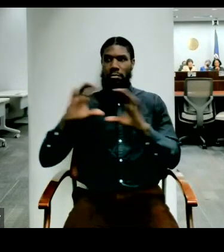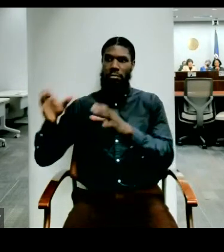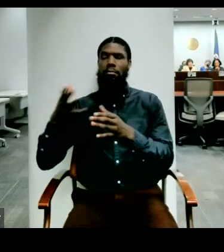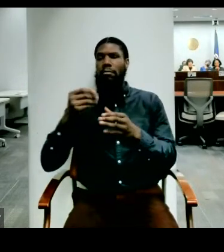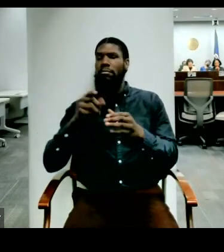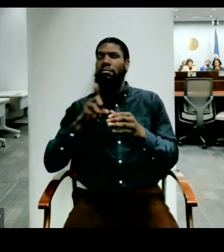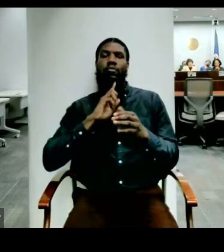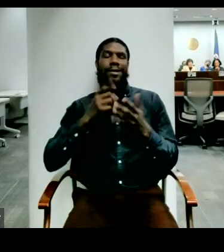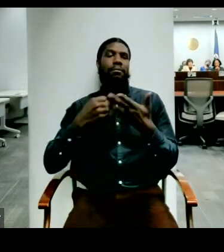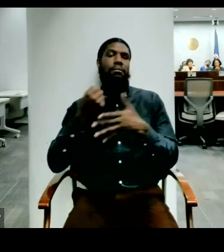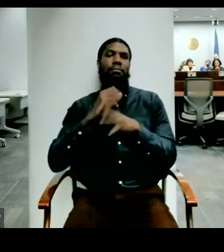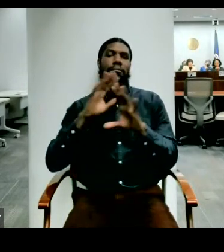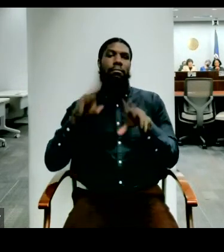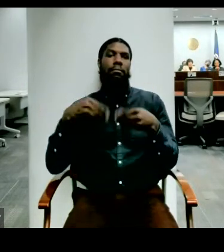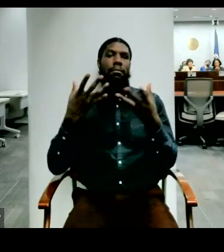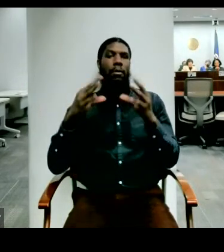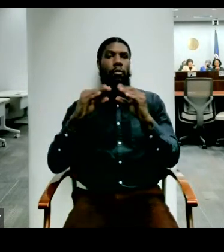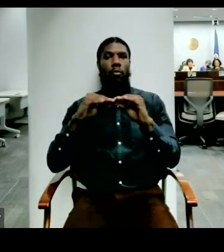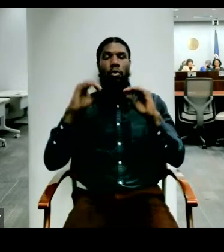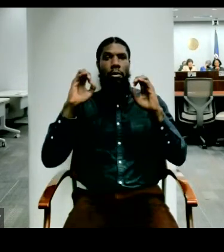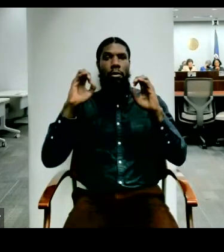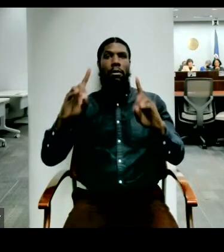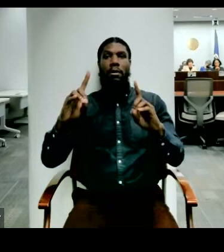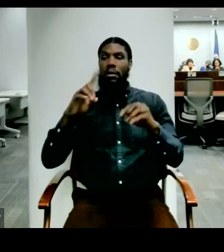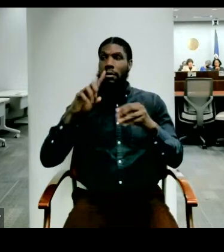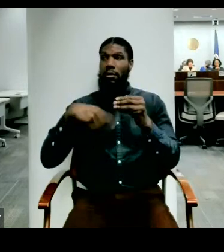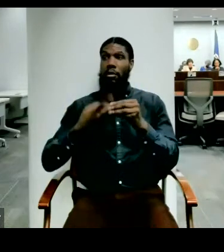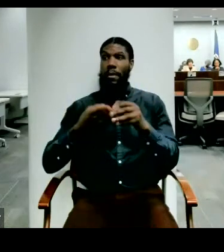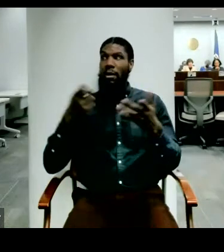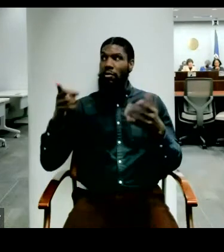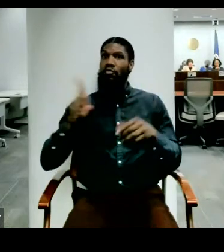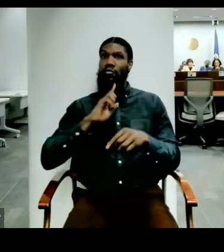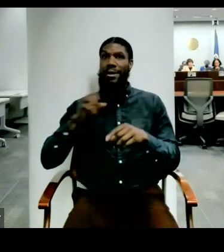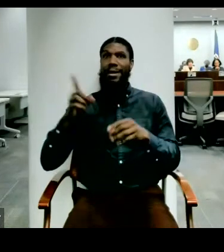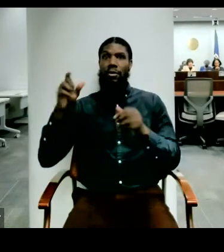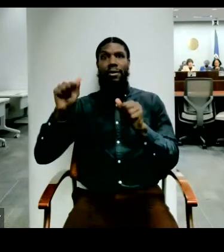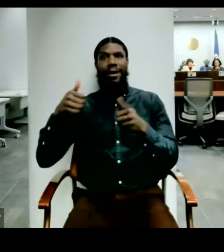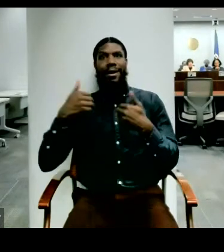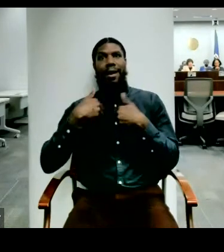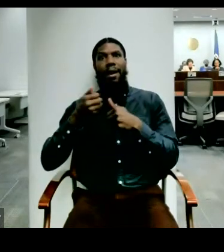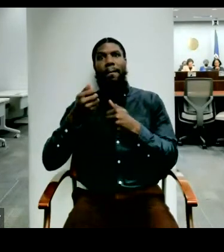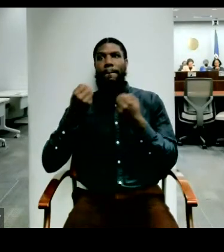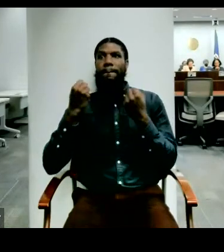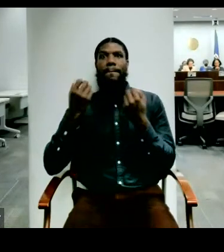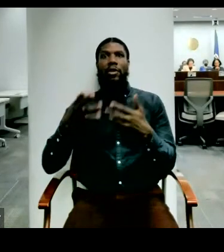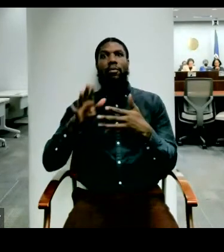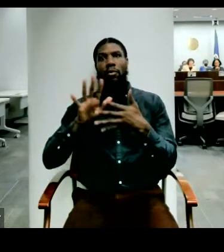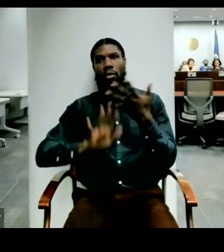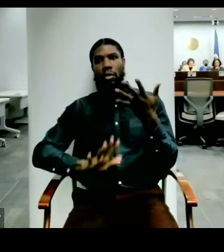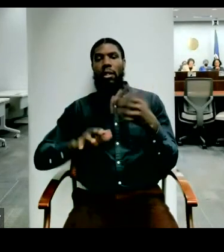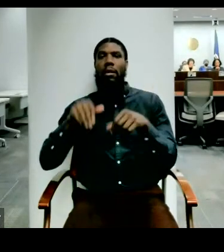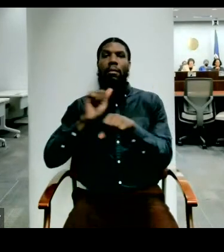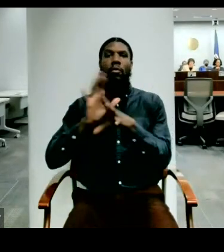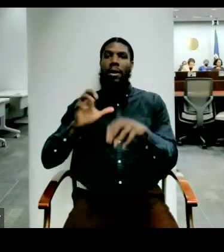on the fact that these are joint employers. That you can have more than one employer. Thank you all so much.